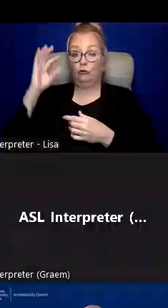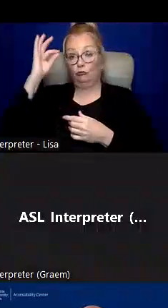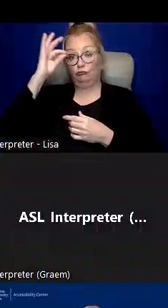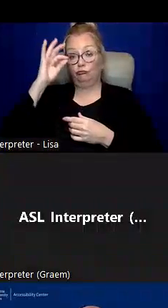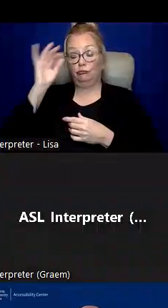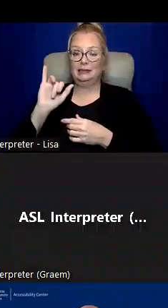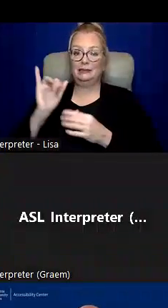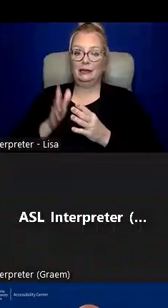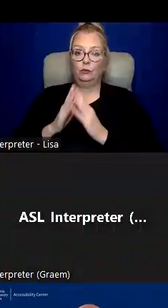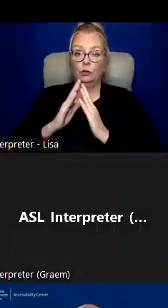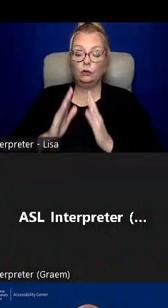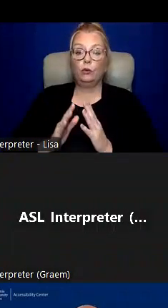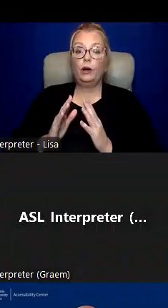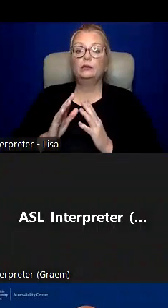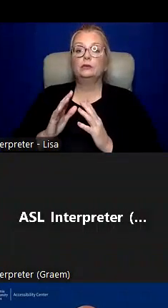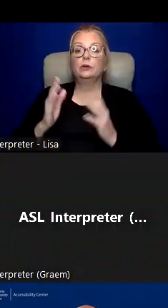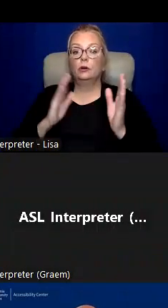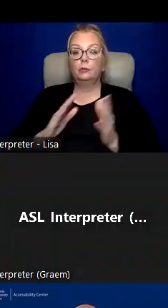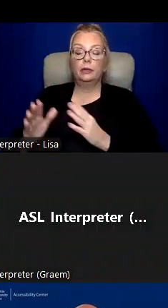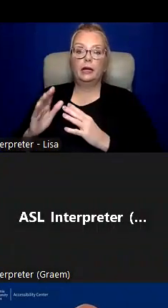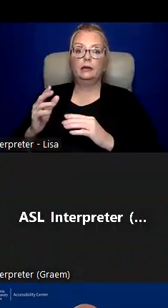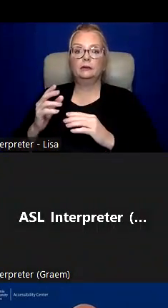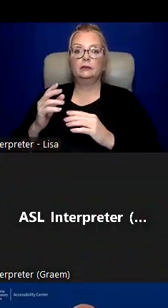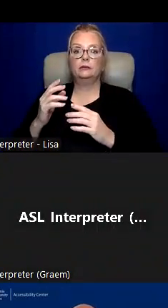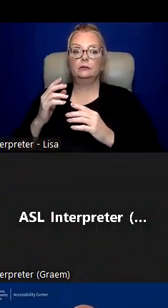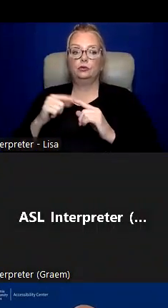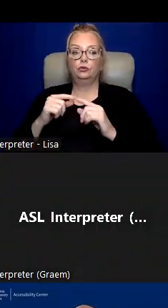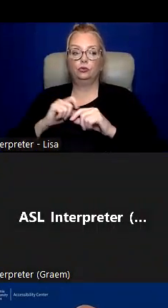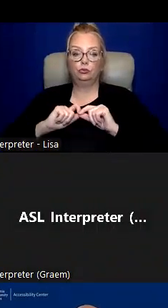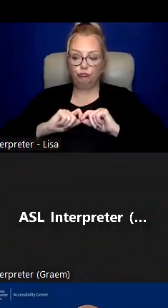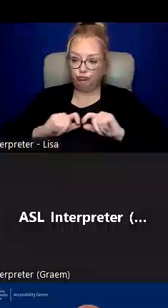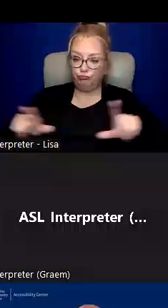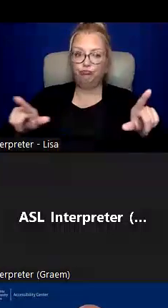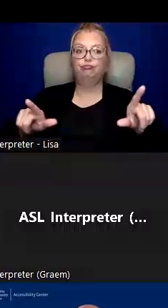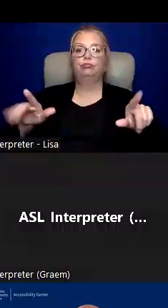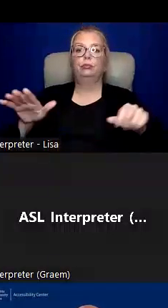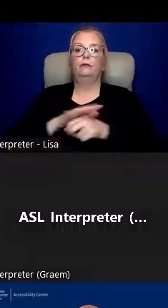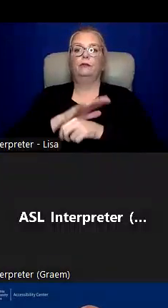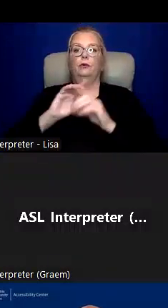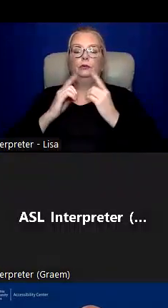to roll it out to the entire college or the entire department. So this is around that question.